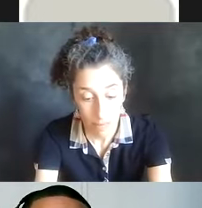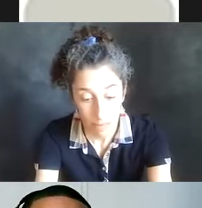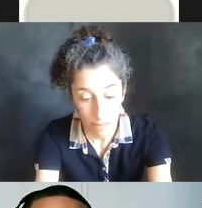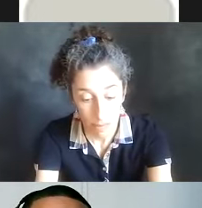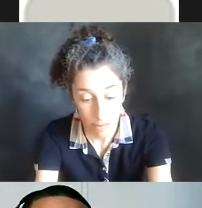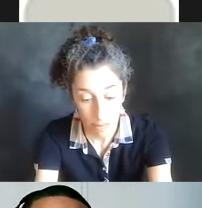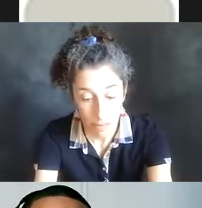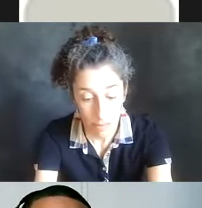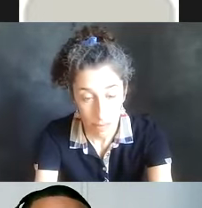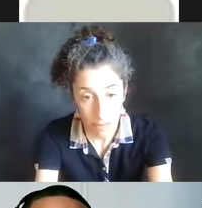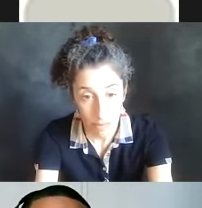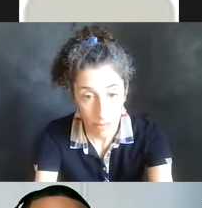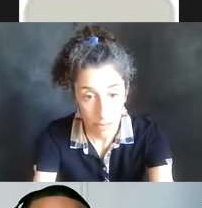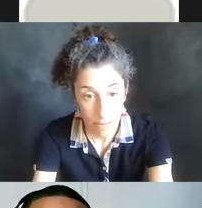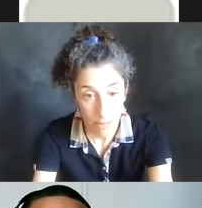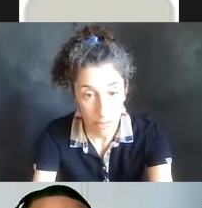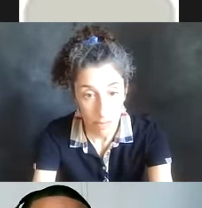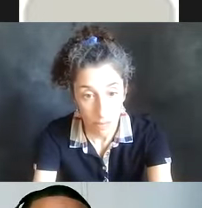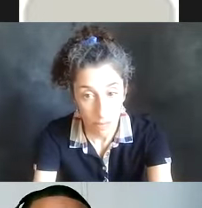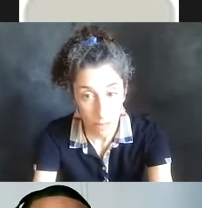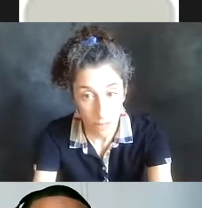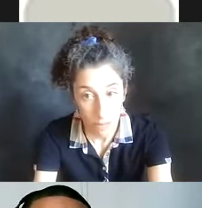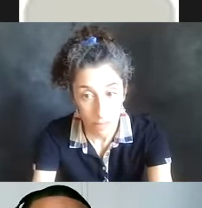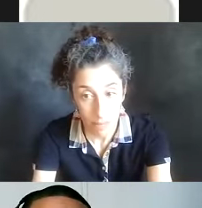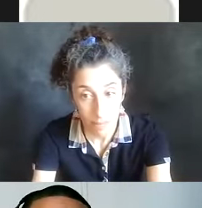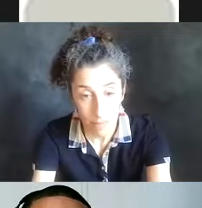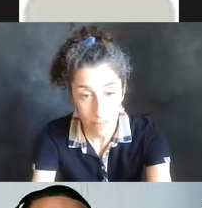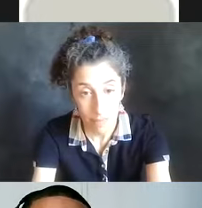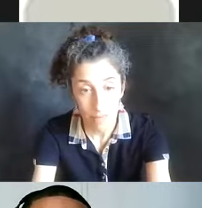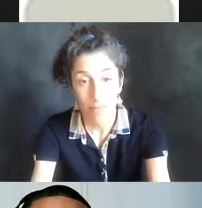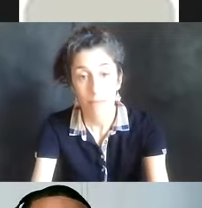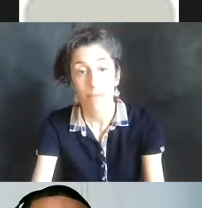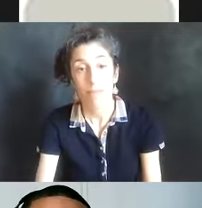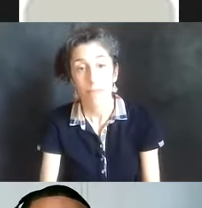One of the challenges that I face as a non-native English speaker in this country is not being